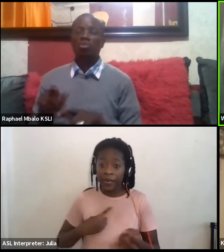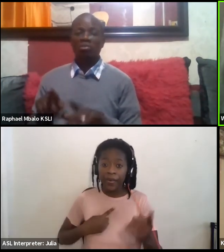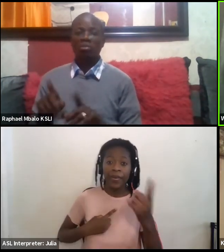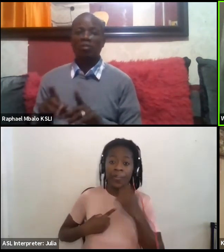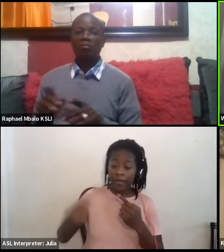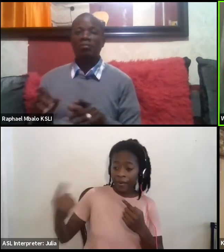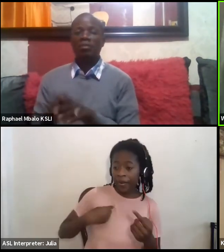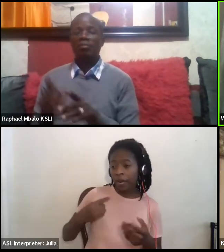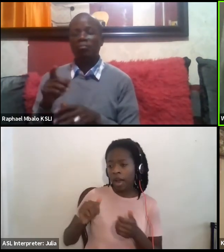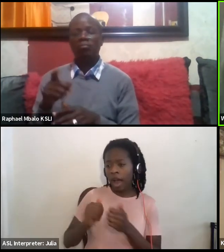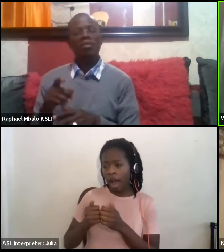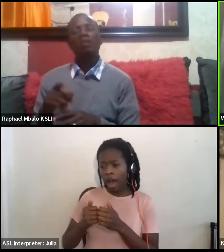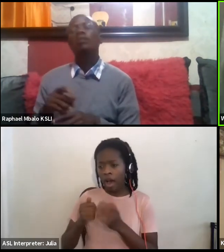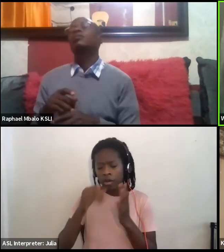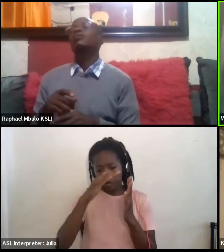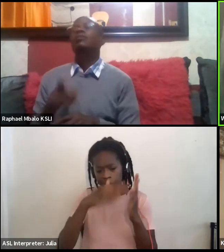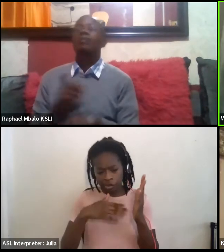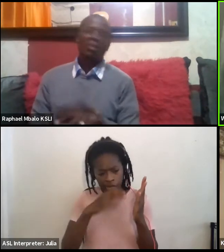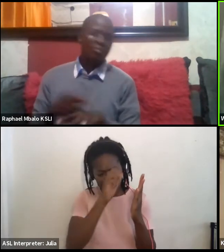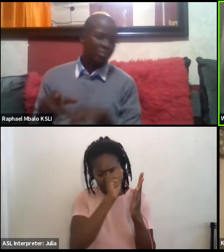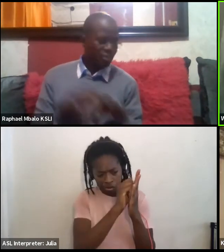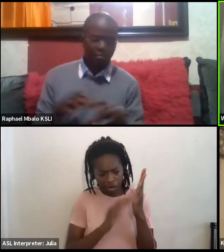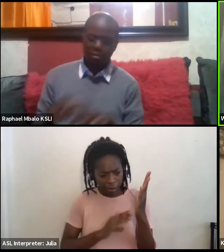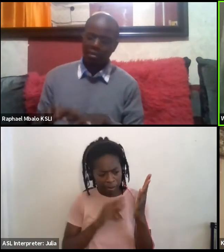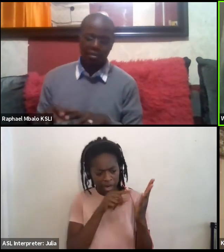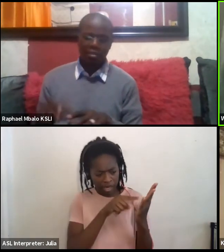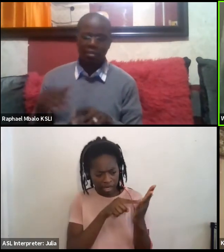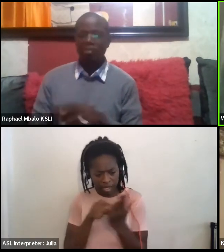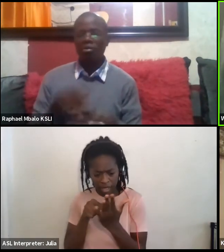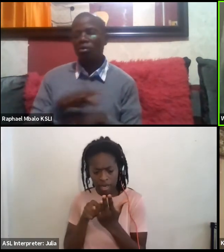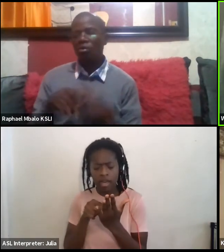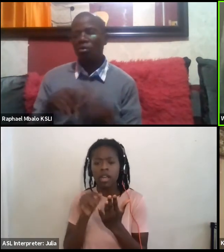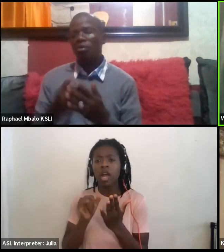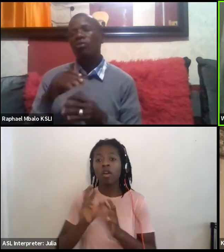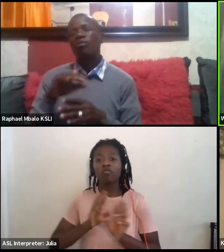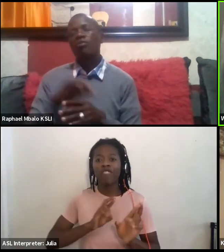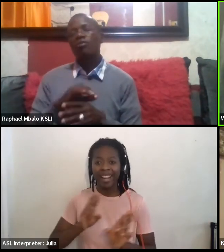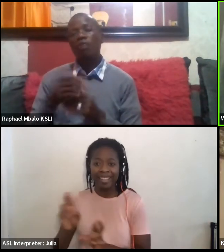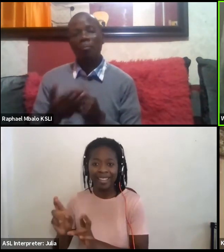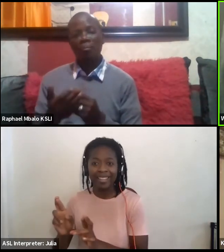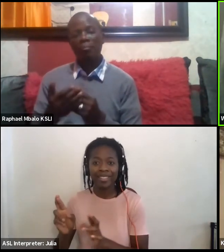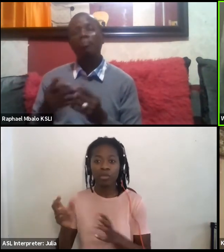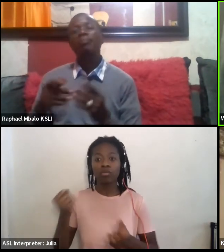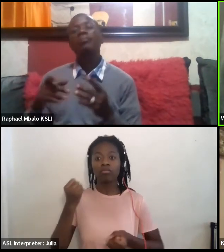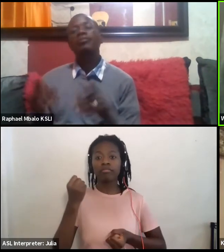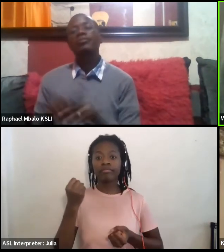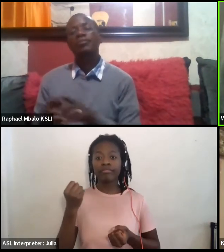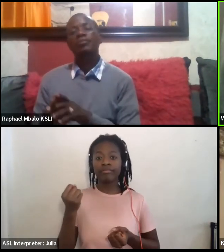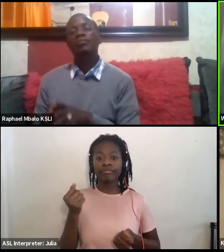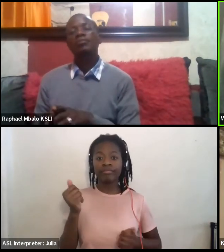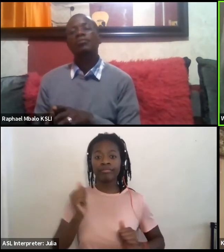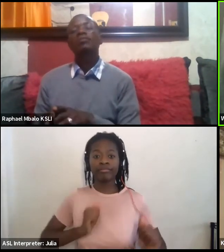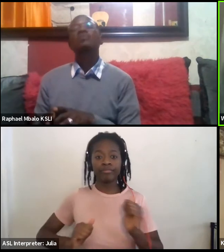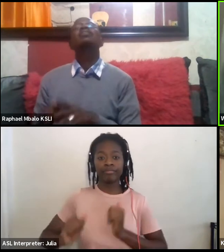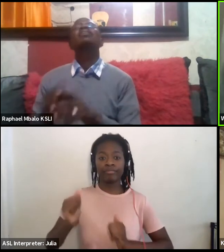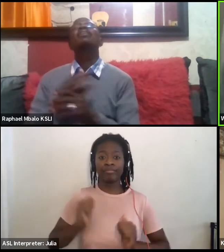In whatever form or manner you're constantly ready. And the amount of energy they had on that stage